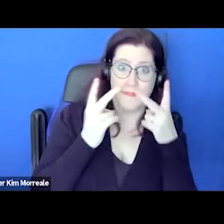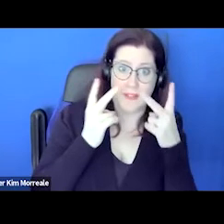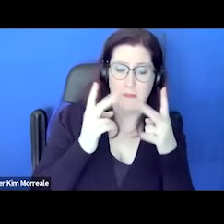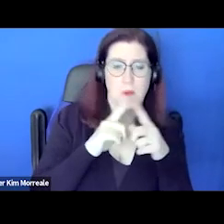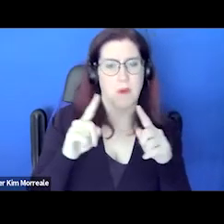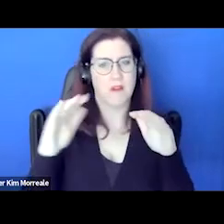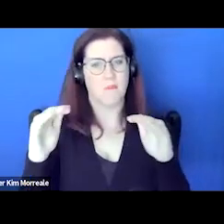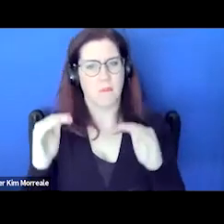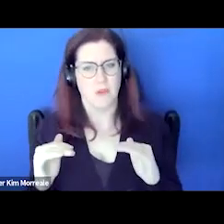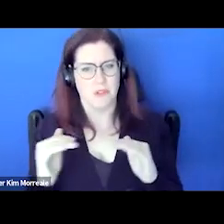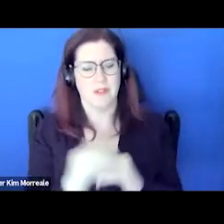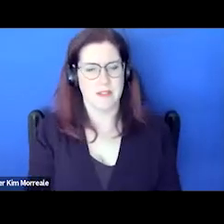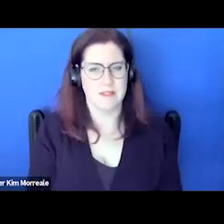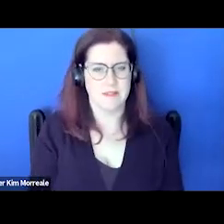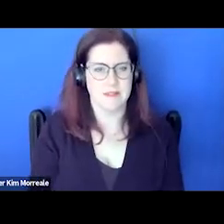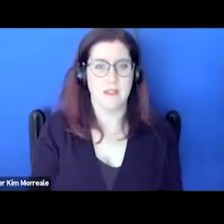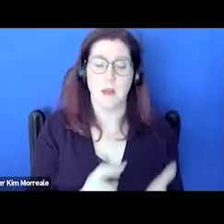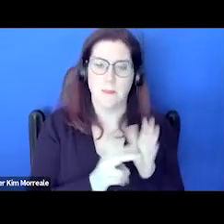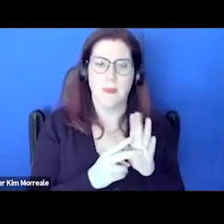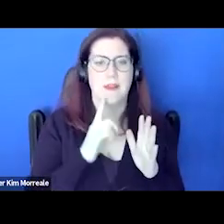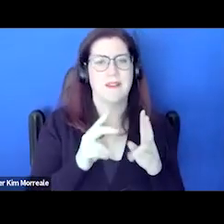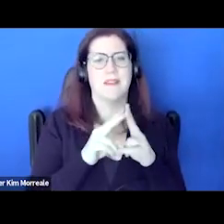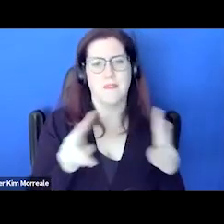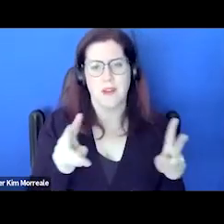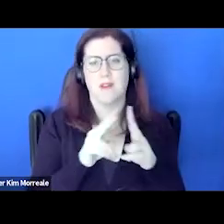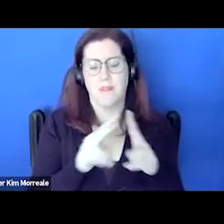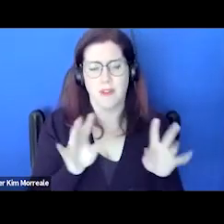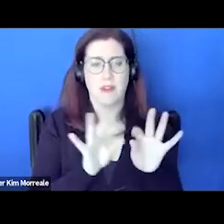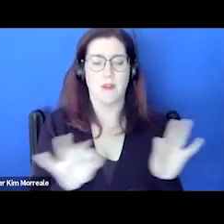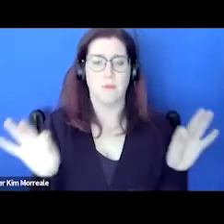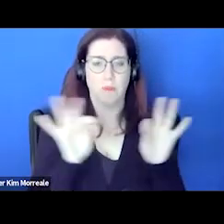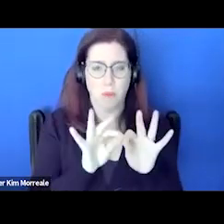So it's so important that you build into your services,